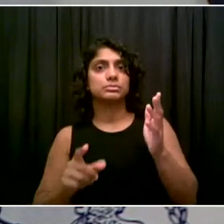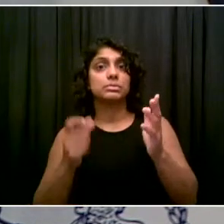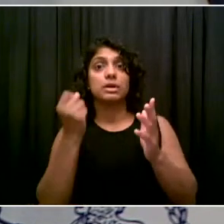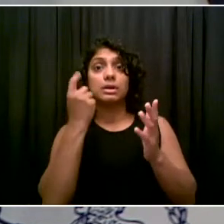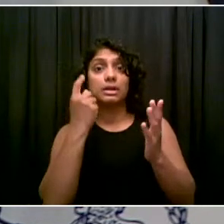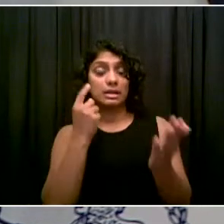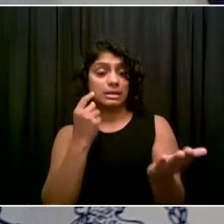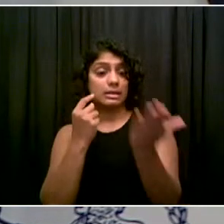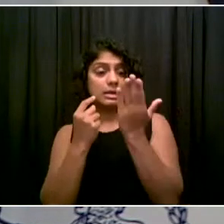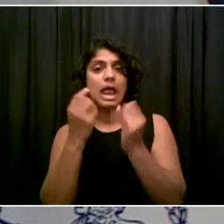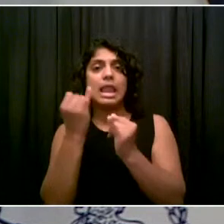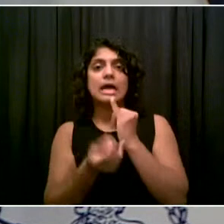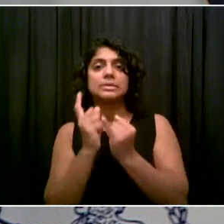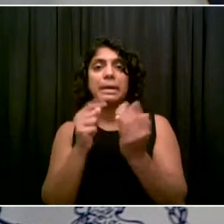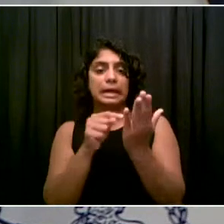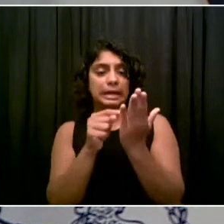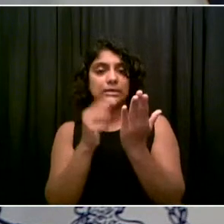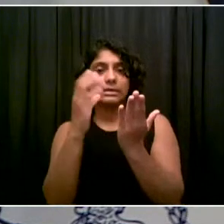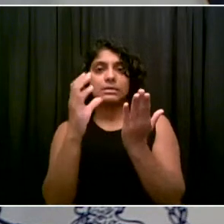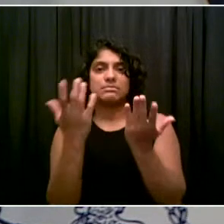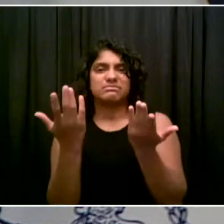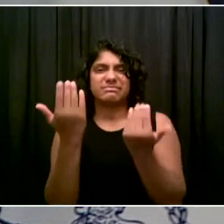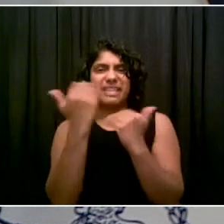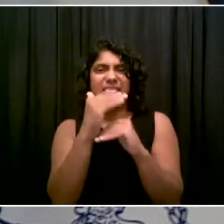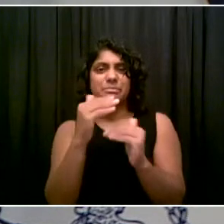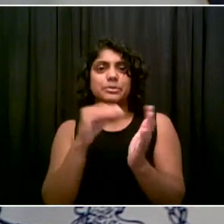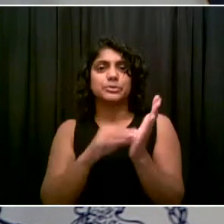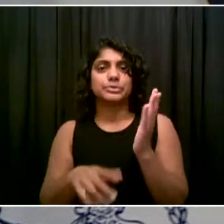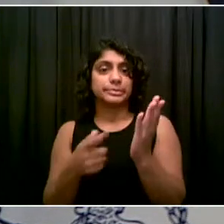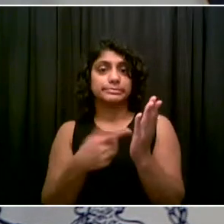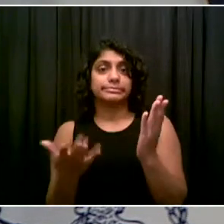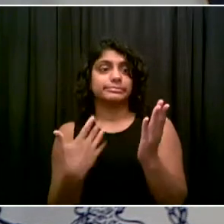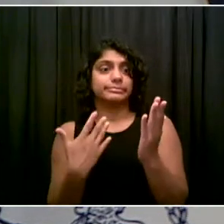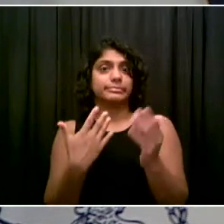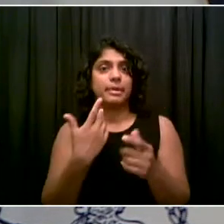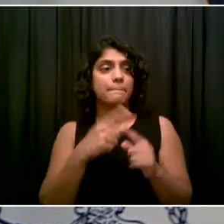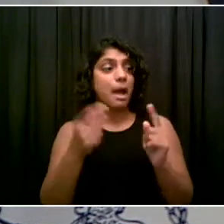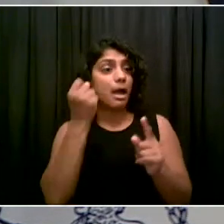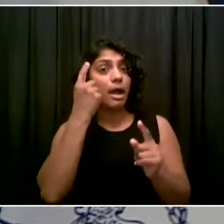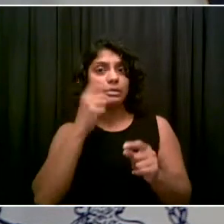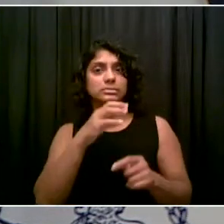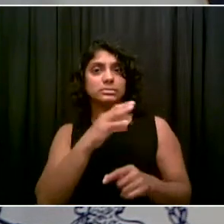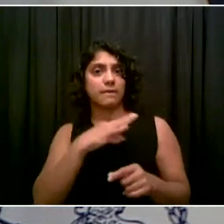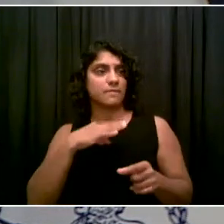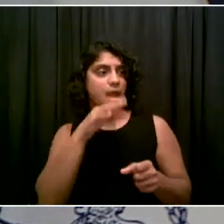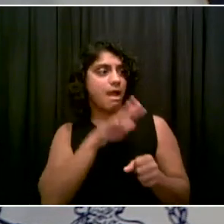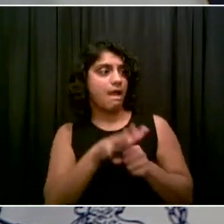ENROLLED UNTIL THE LAST MINUTE AND DID NOT HAVE ENOUGH STAFF TO ACCOMMODATE ALL